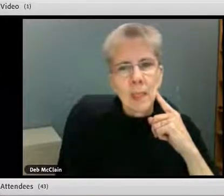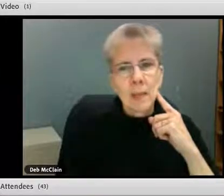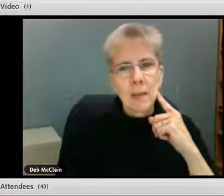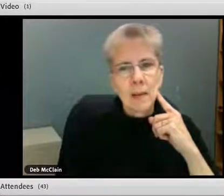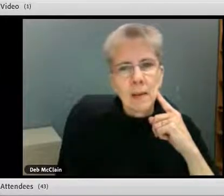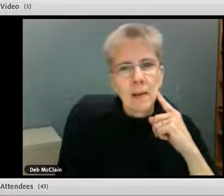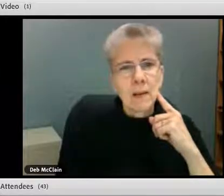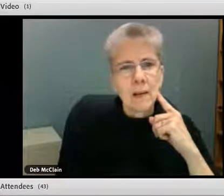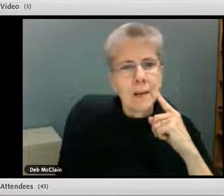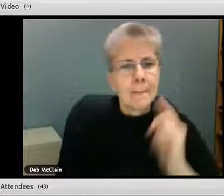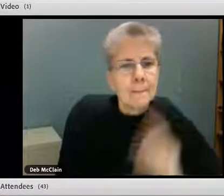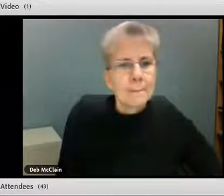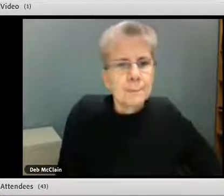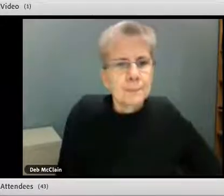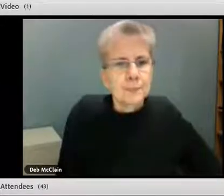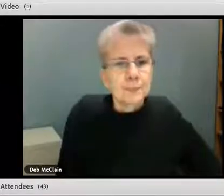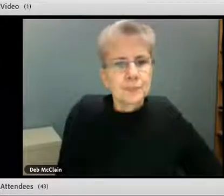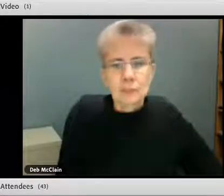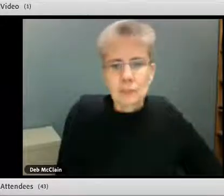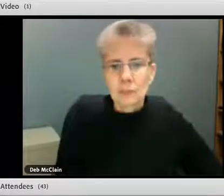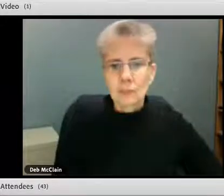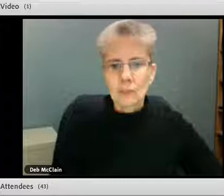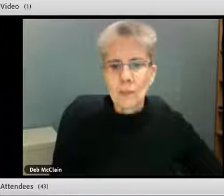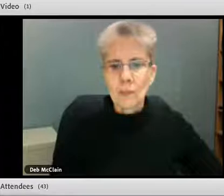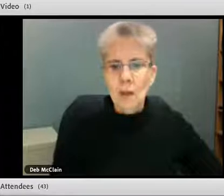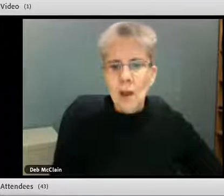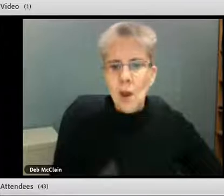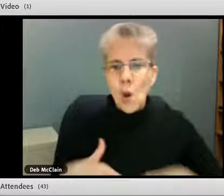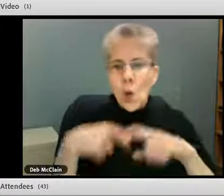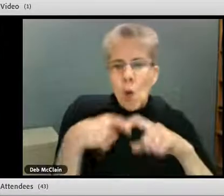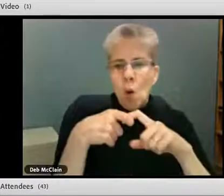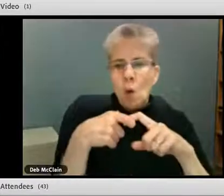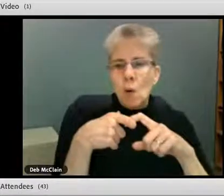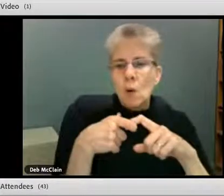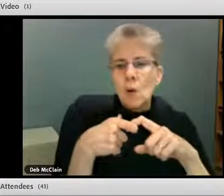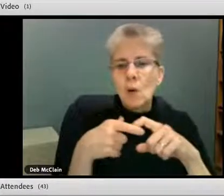I think Brenda's typing, so I'm just gonna pause a second to let her type. Oh, she's having sound issues, Karen.